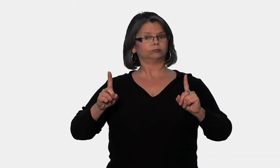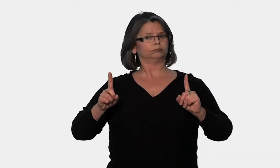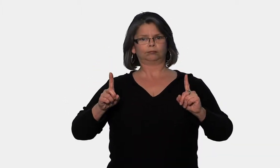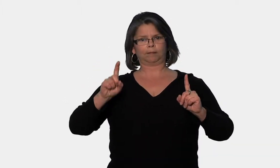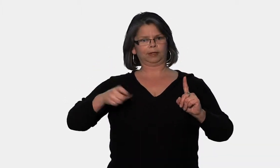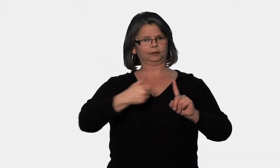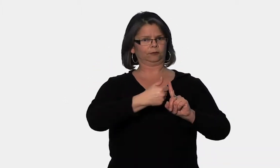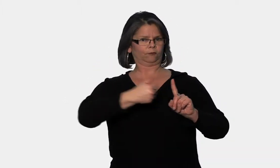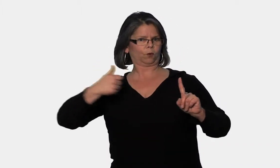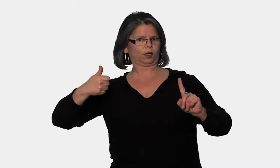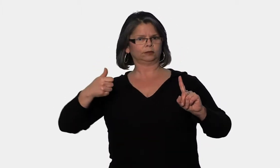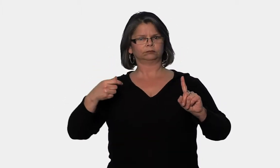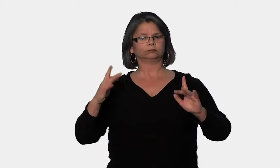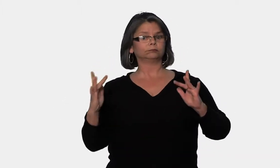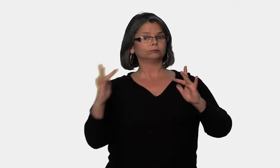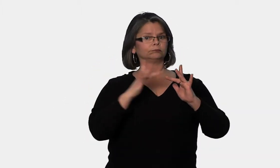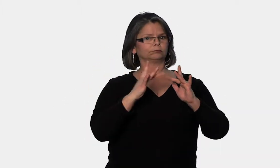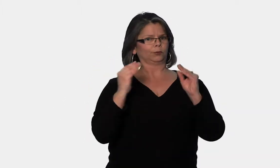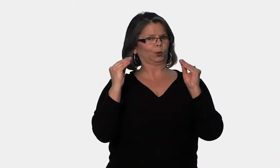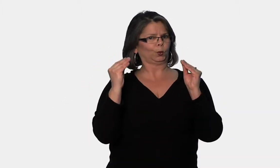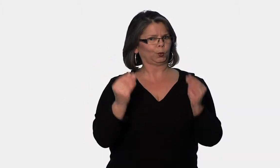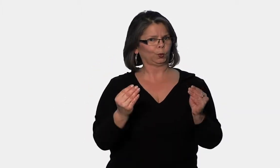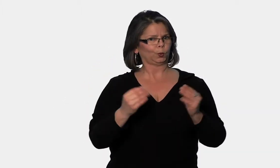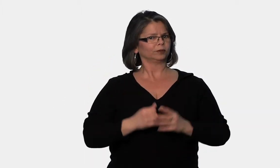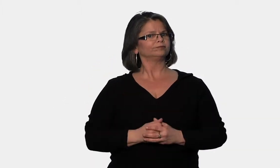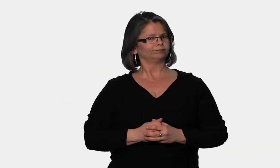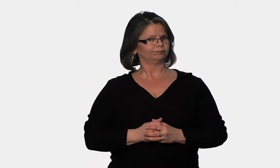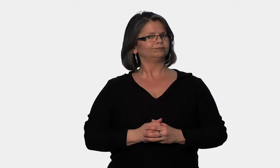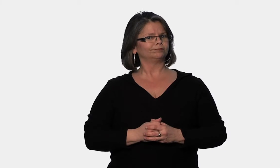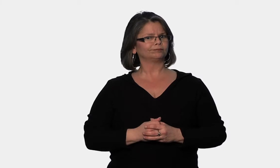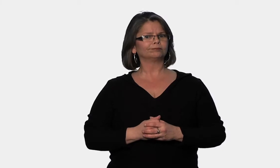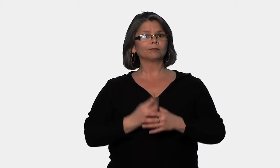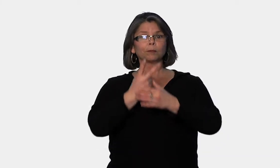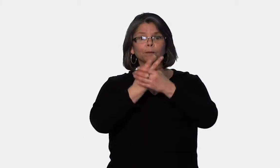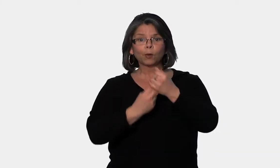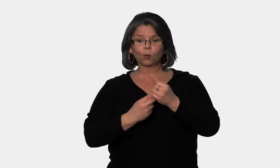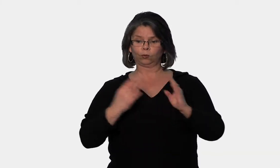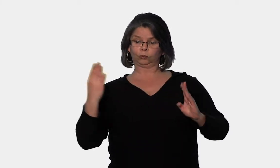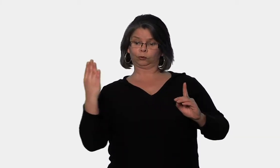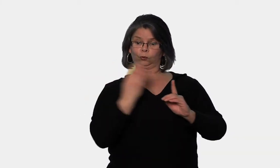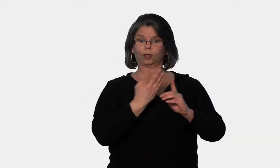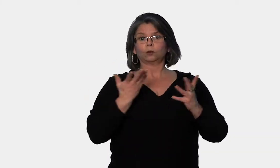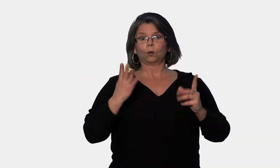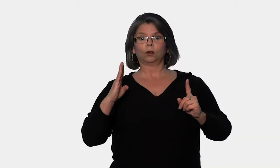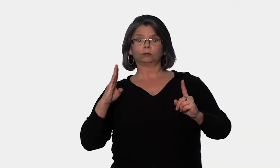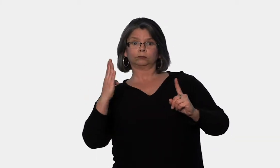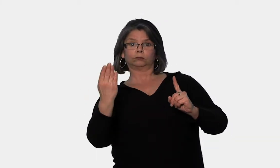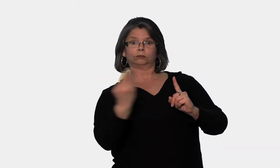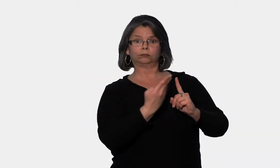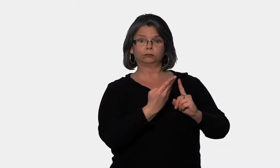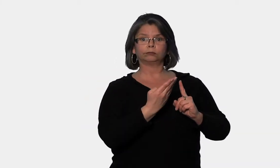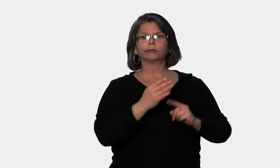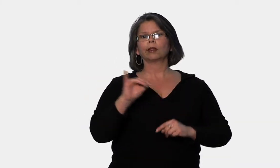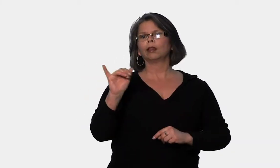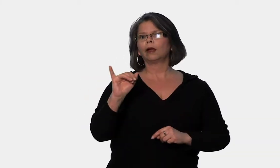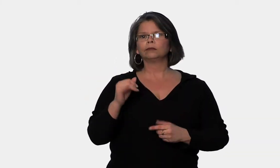and not have any contact with the complainant - either directly or indirectly -